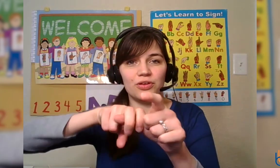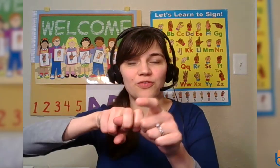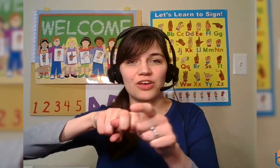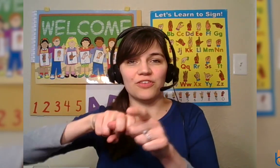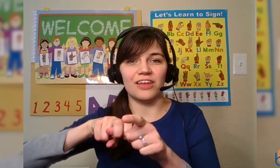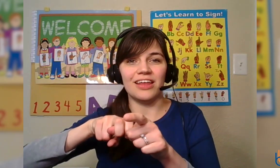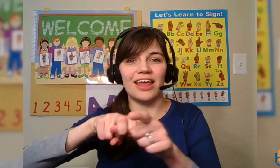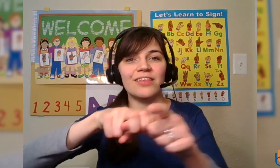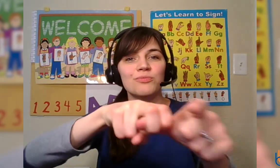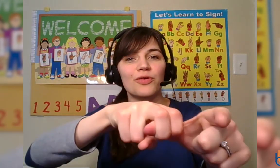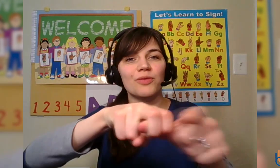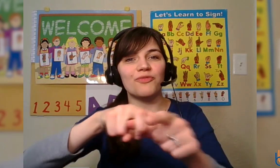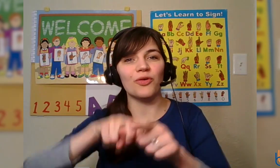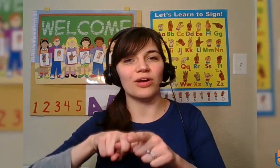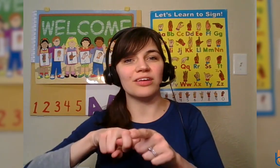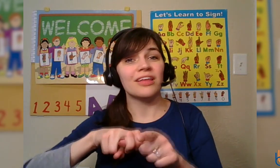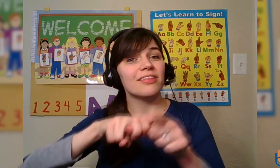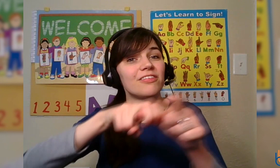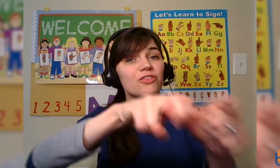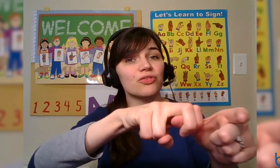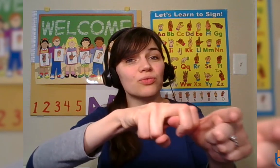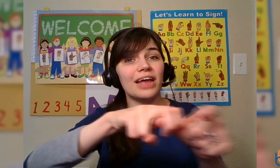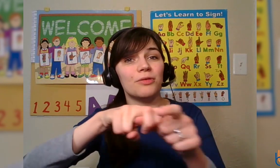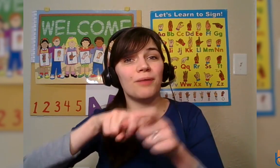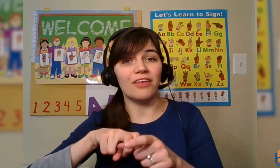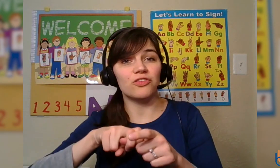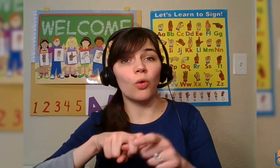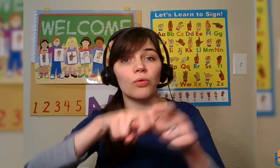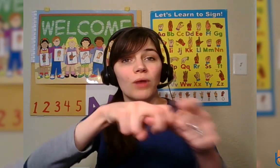your fingers in it, and then move them forward. This is to ride a bus or ride in